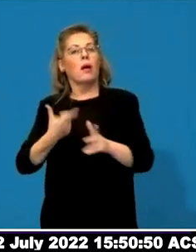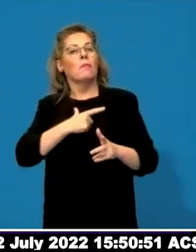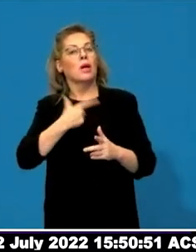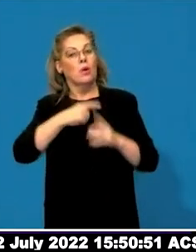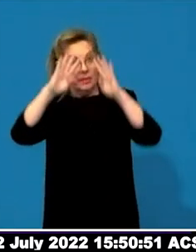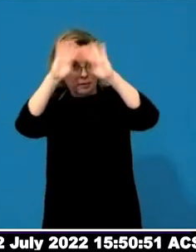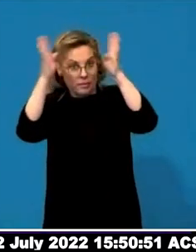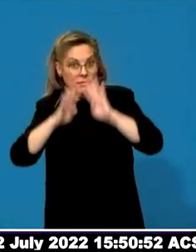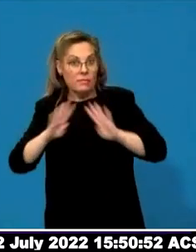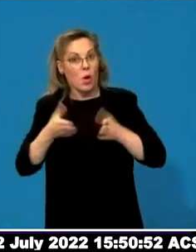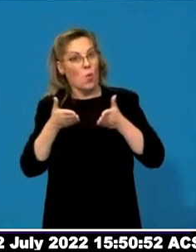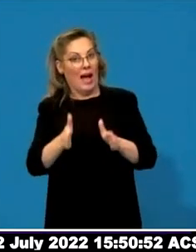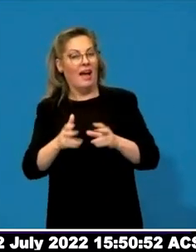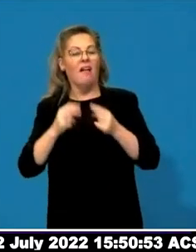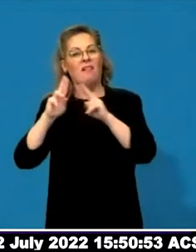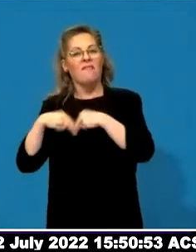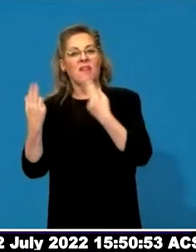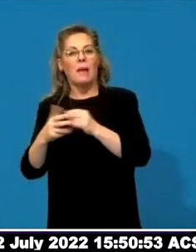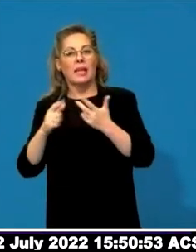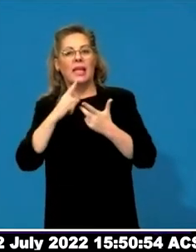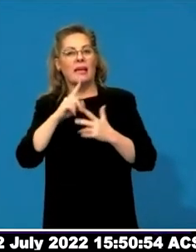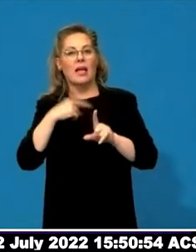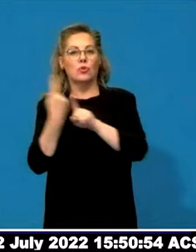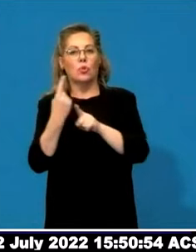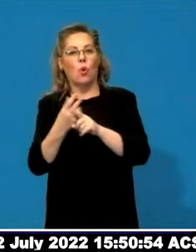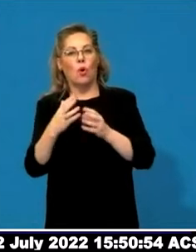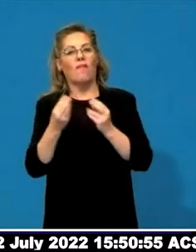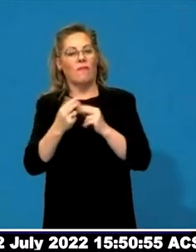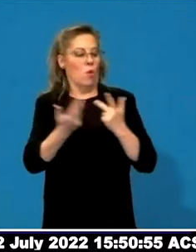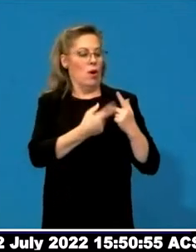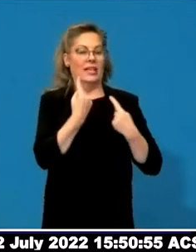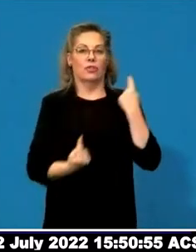that family can speak on behalf of family. Yes, that's correct.